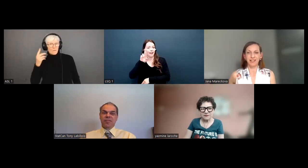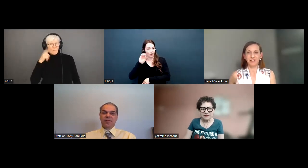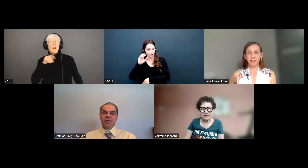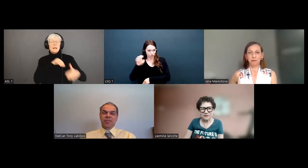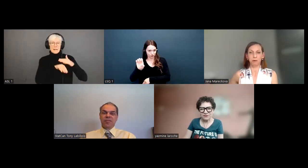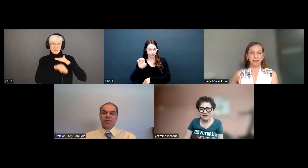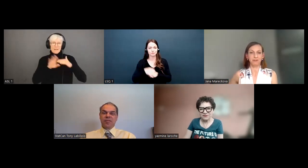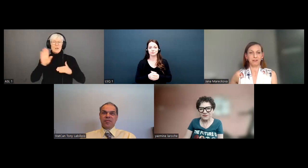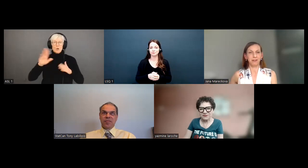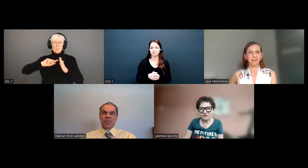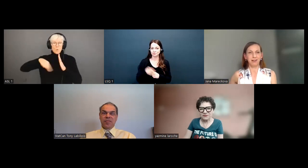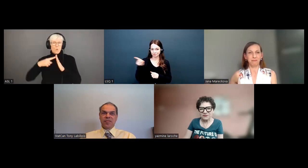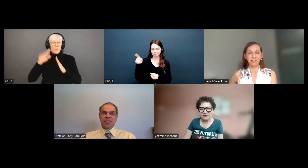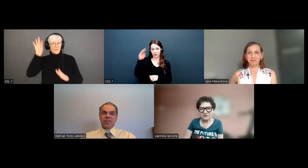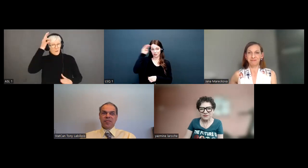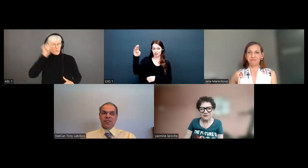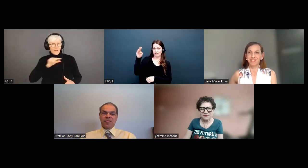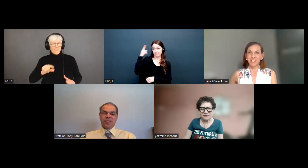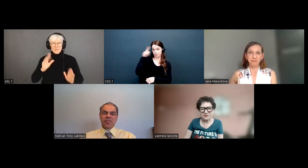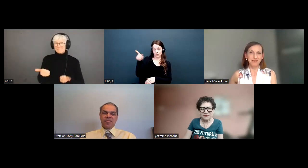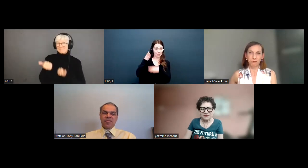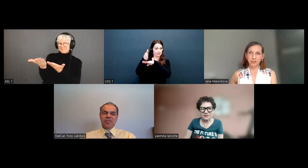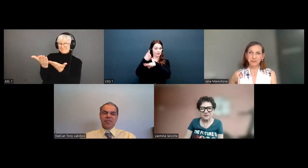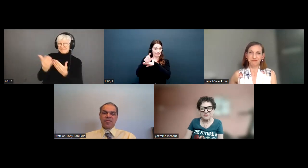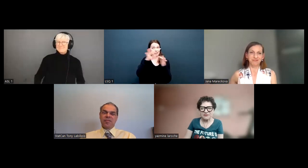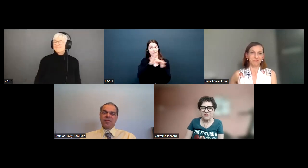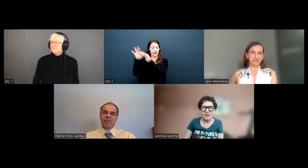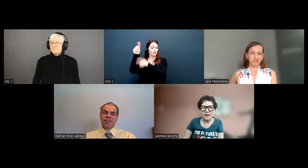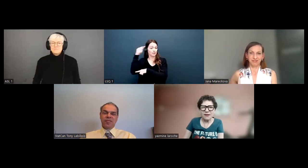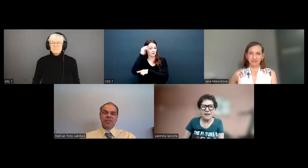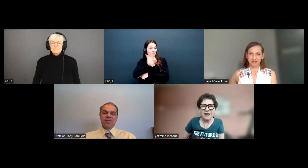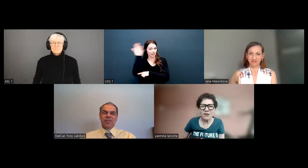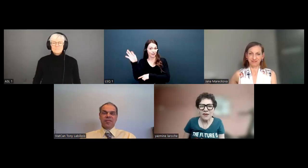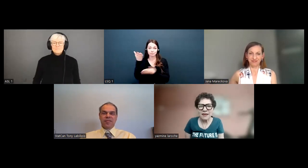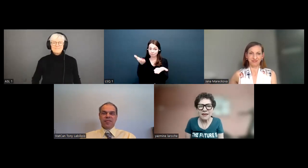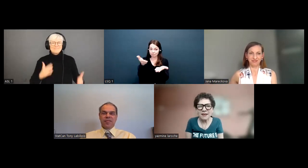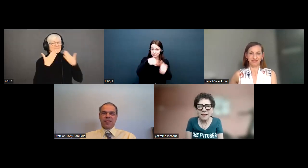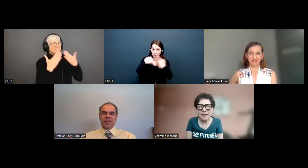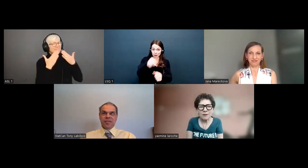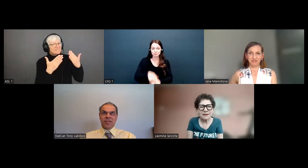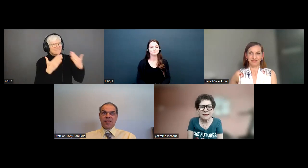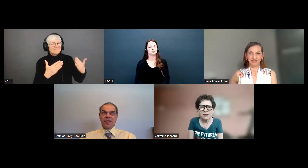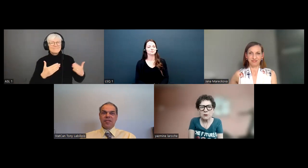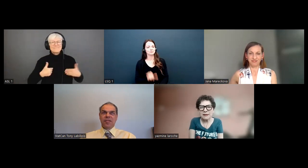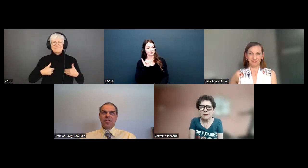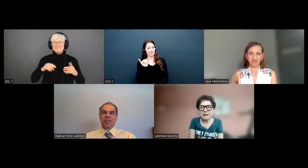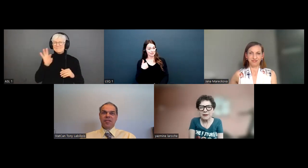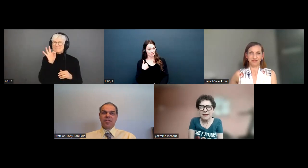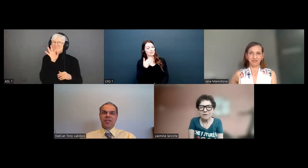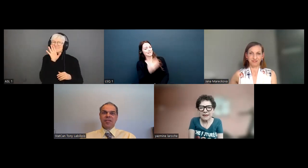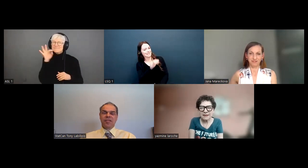in her role with the federal government. Yazmine, over to you. Thank you, Jana.